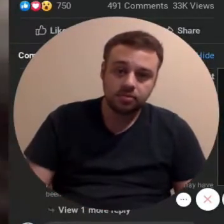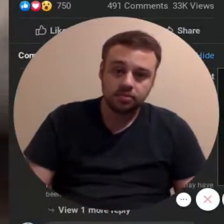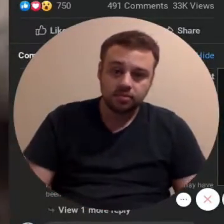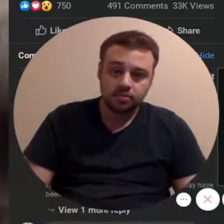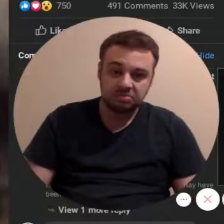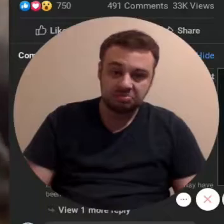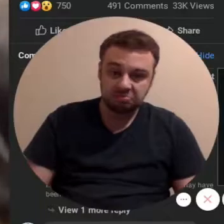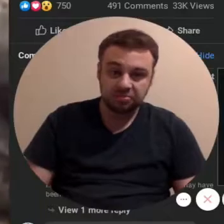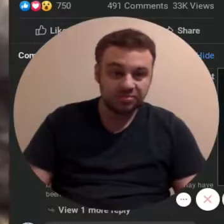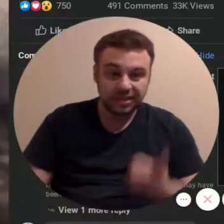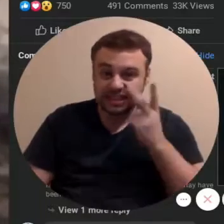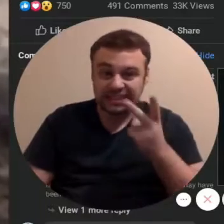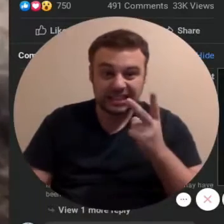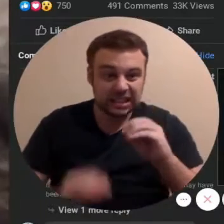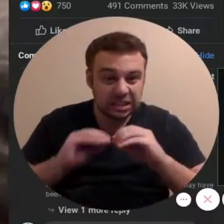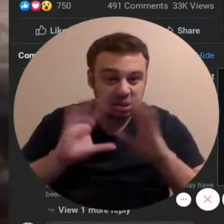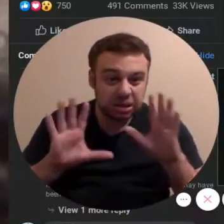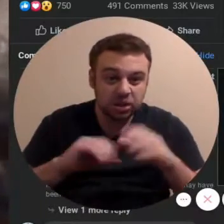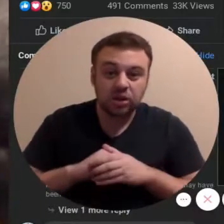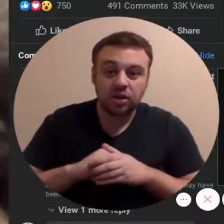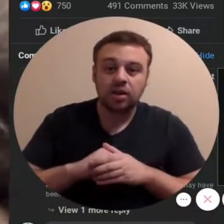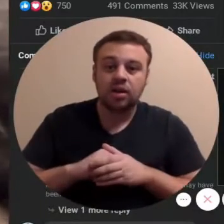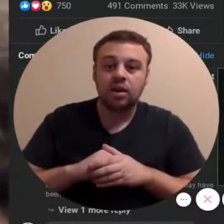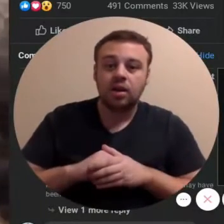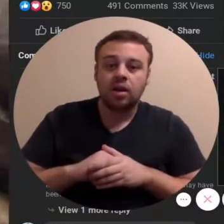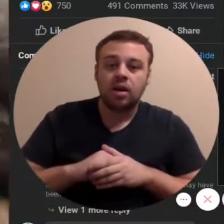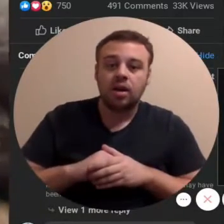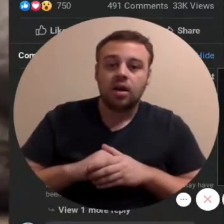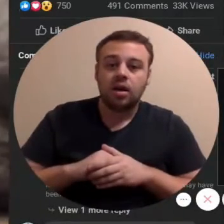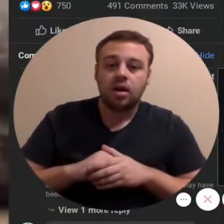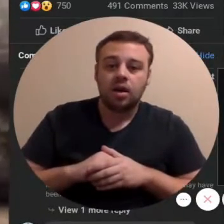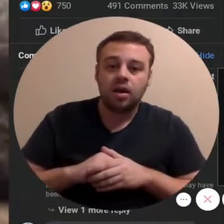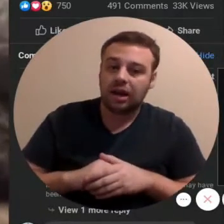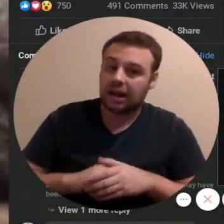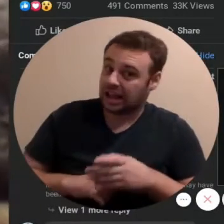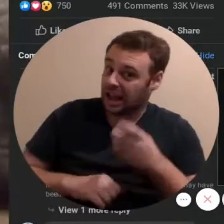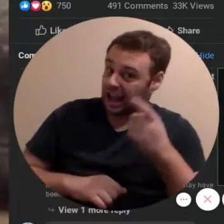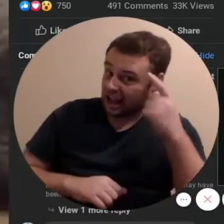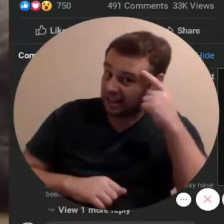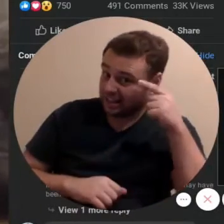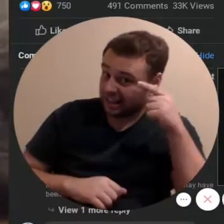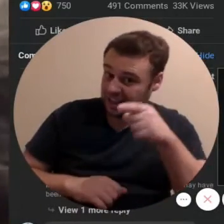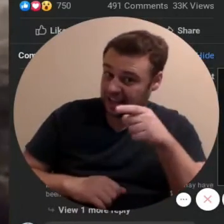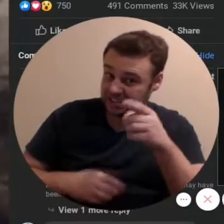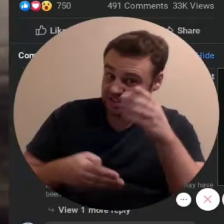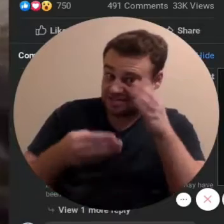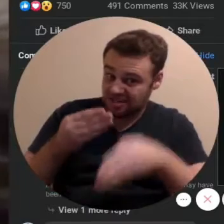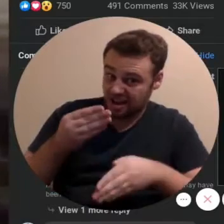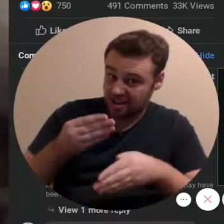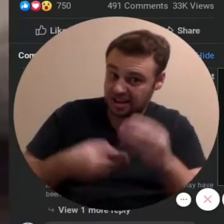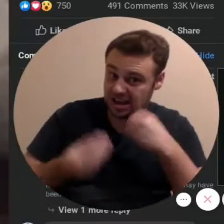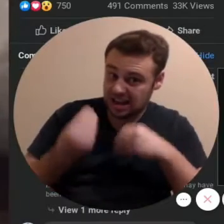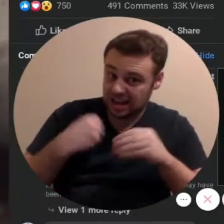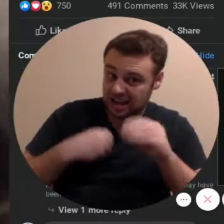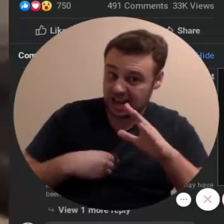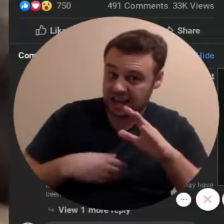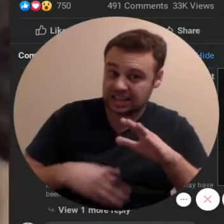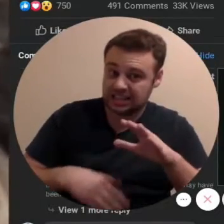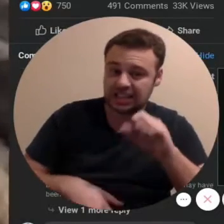Julie: Um, he might start to reach in a minute. I can't tell if he's almost done with his food. Erica: Kaitlyn says he looks like a grandpa. Julie: He does.